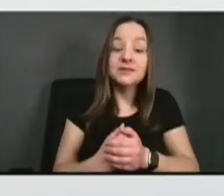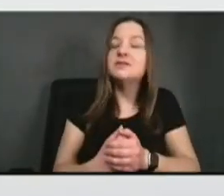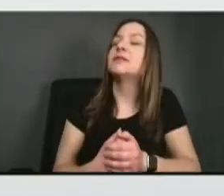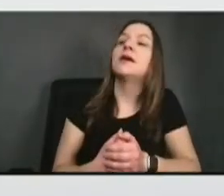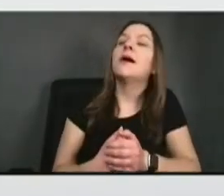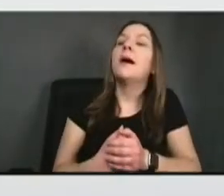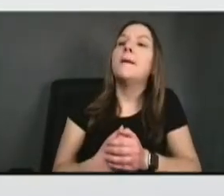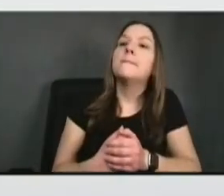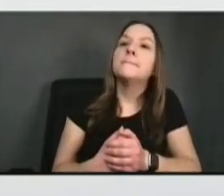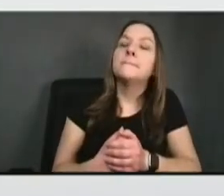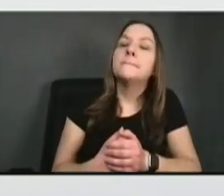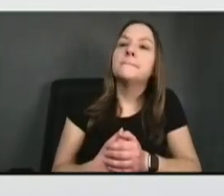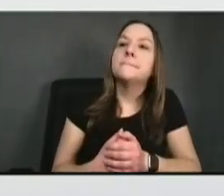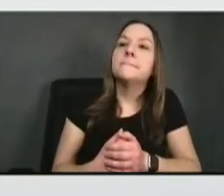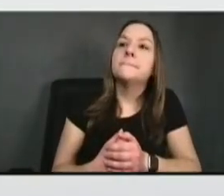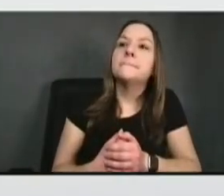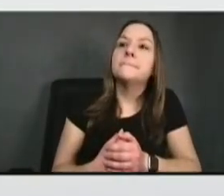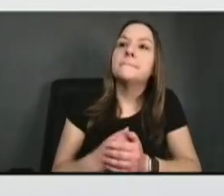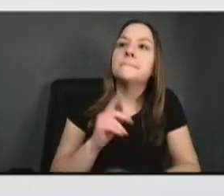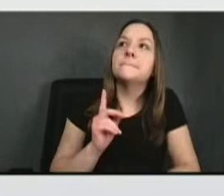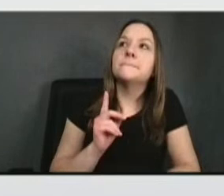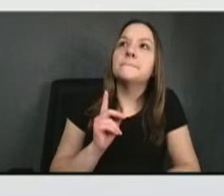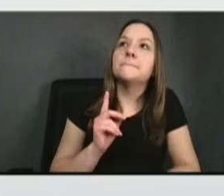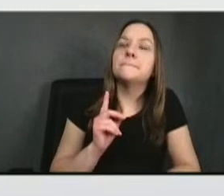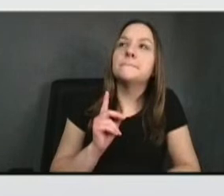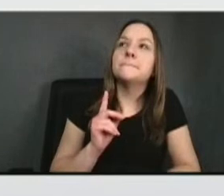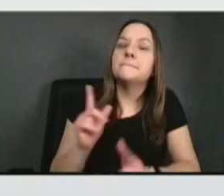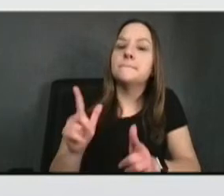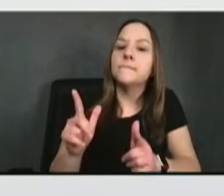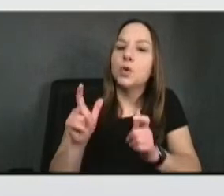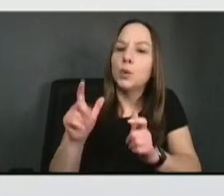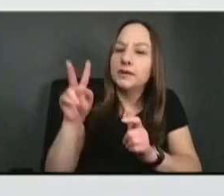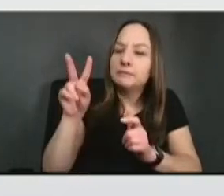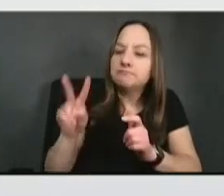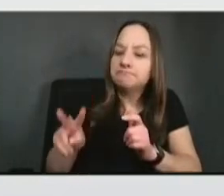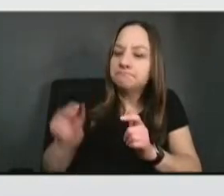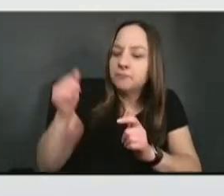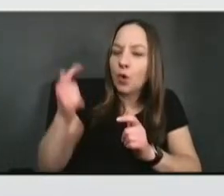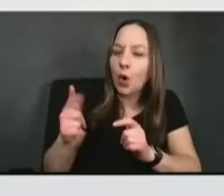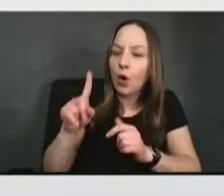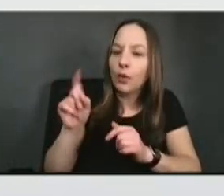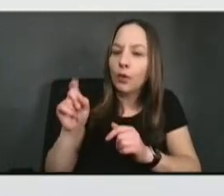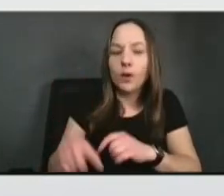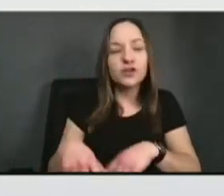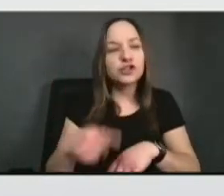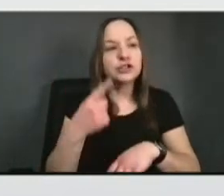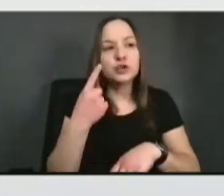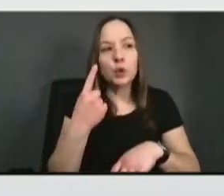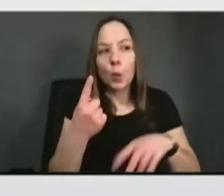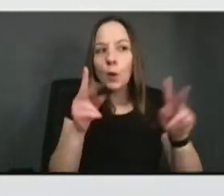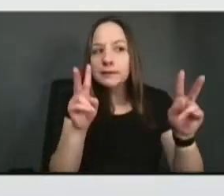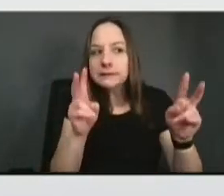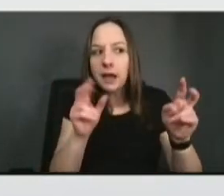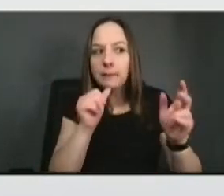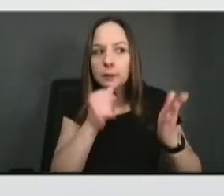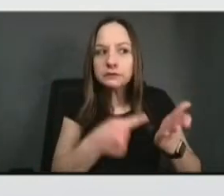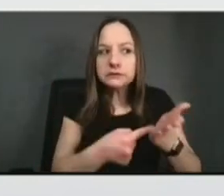discuss some of these issues with students. Whoever joins us there, um You know, quickly going through all of these